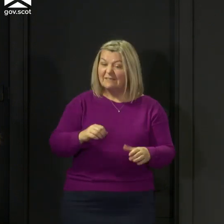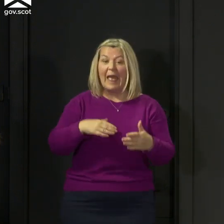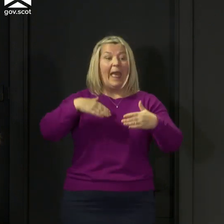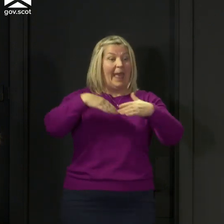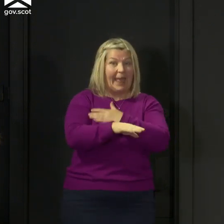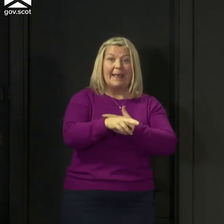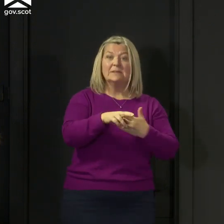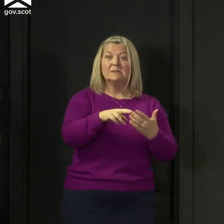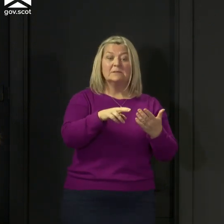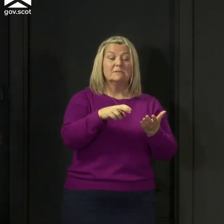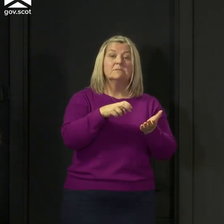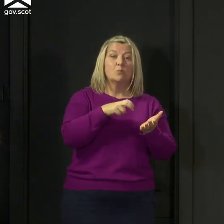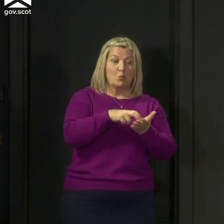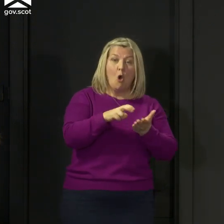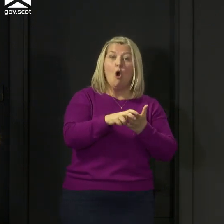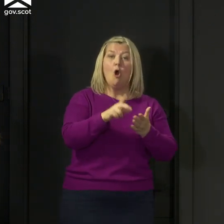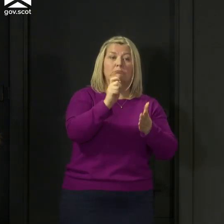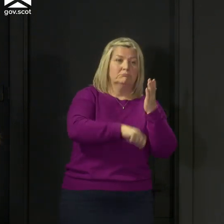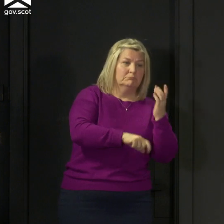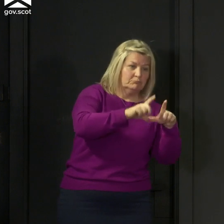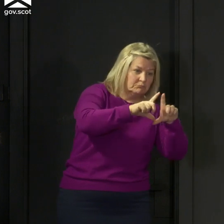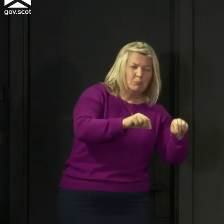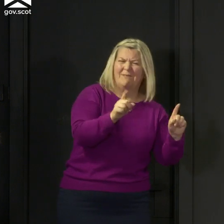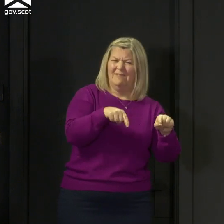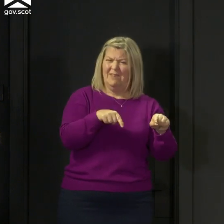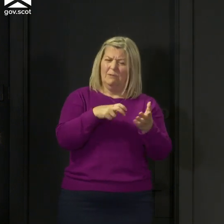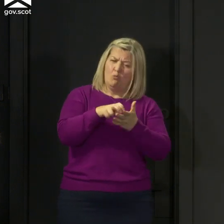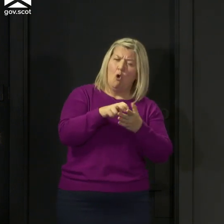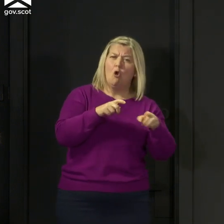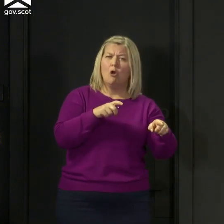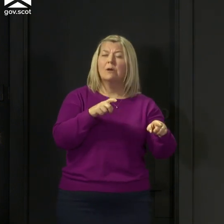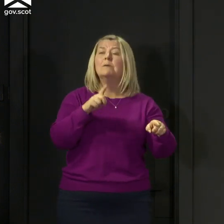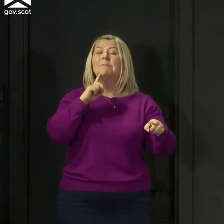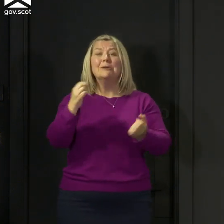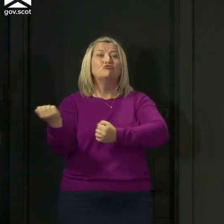but driving places, to beauty spots, is not allowed in Scotland, and that is not allowed